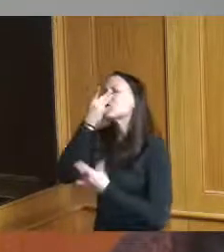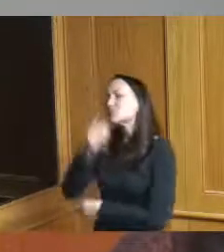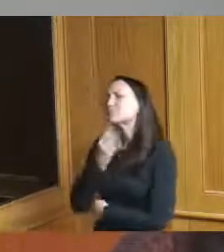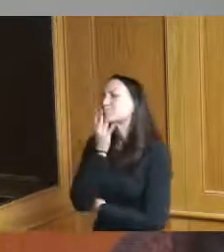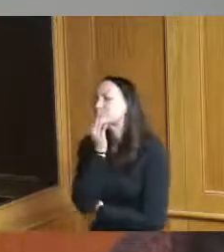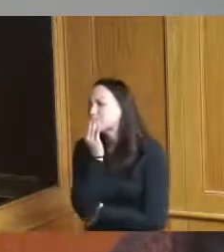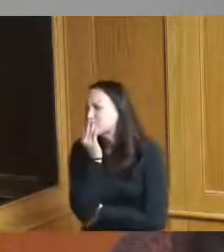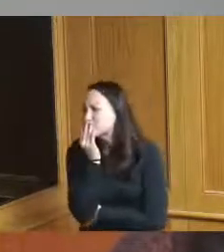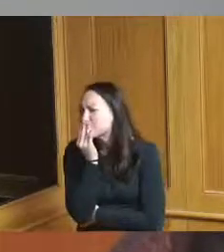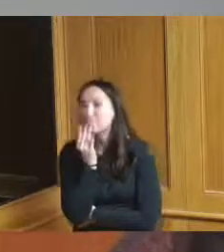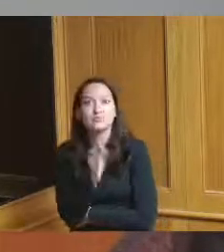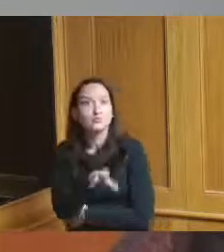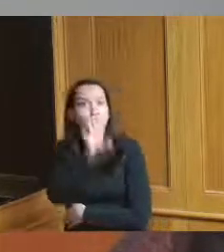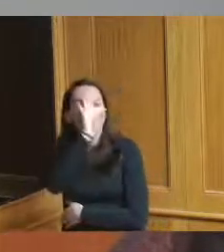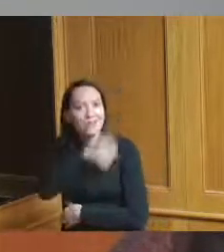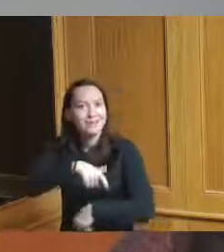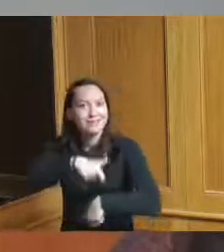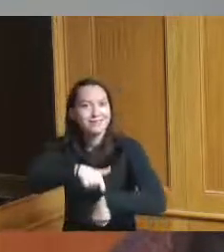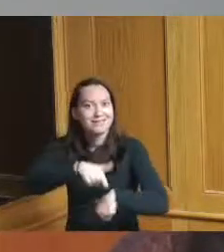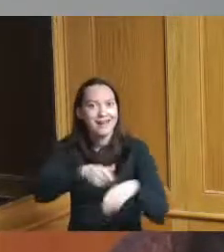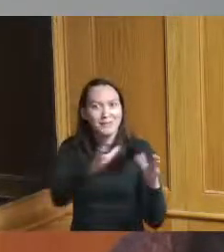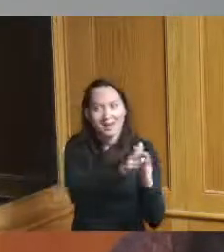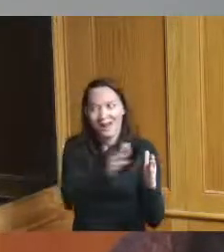you know given the lapse of time in the changing circumstances you know